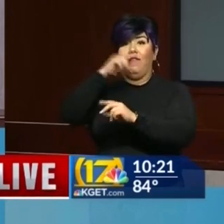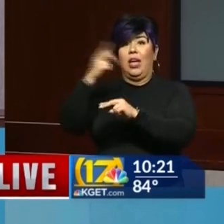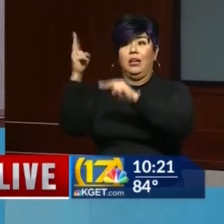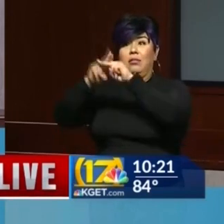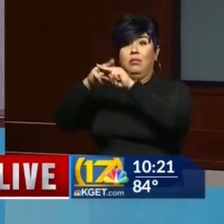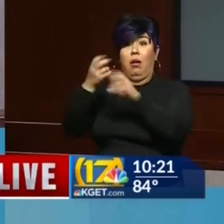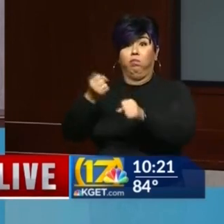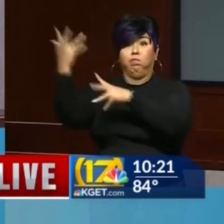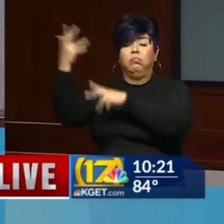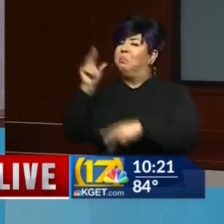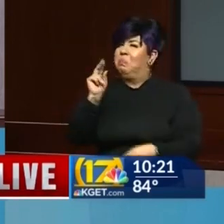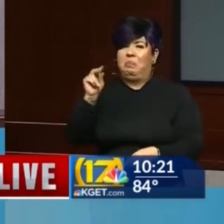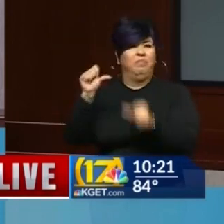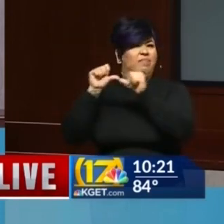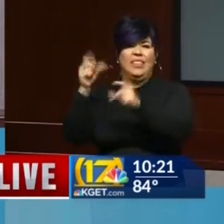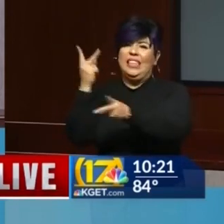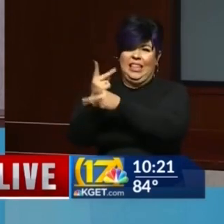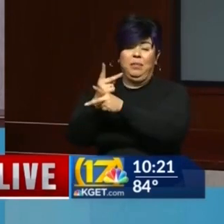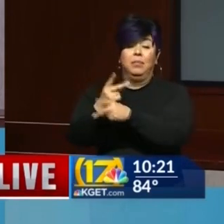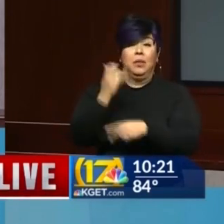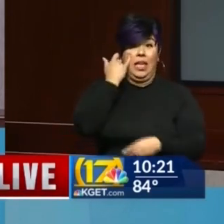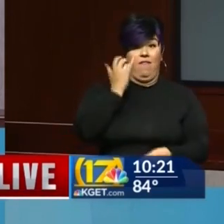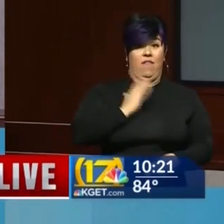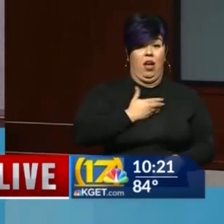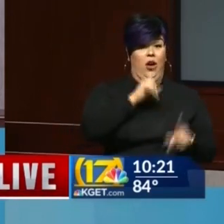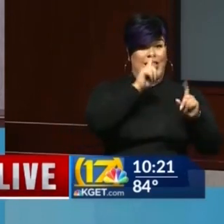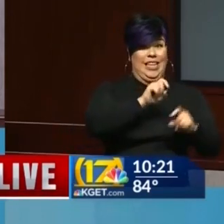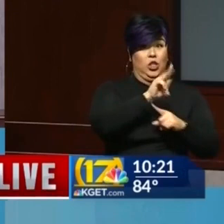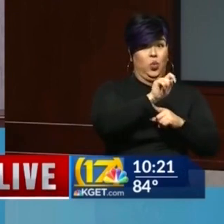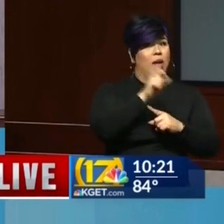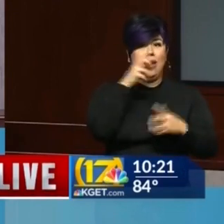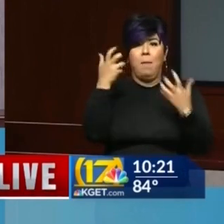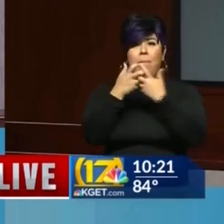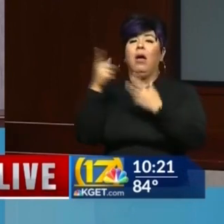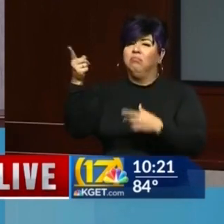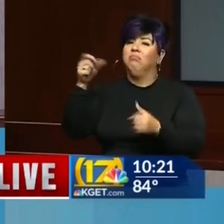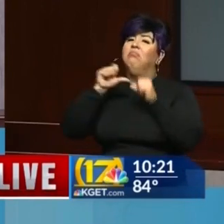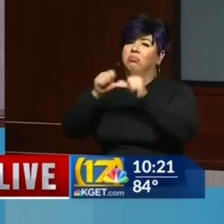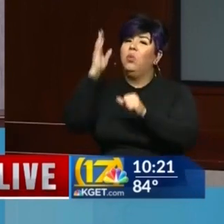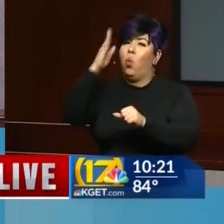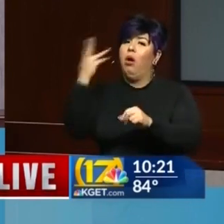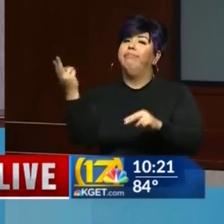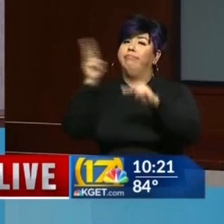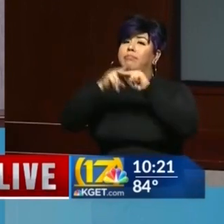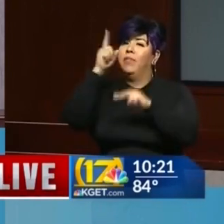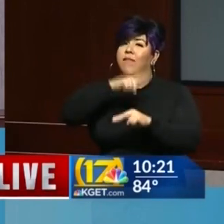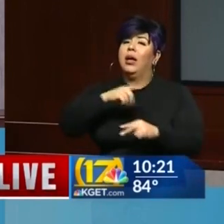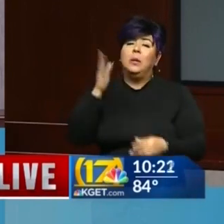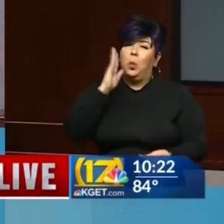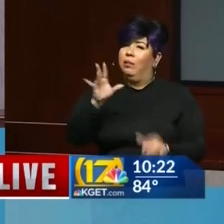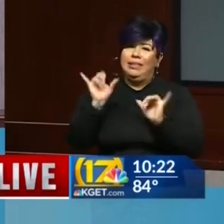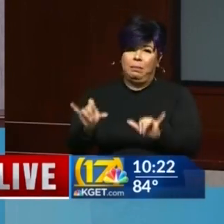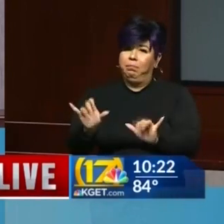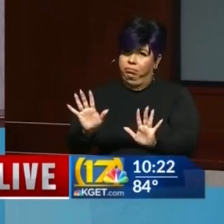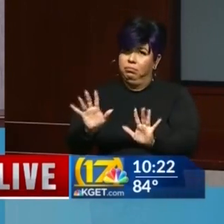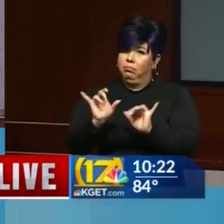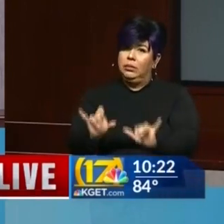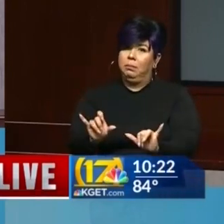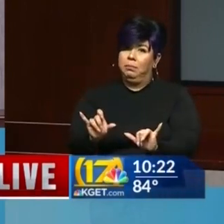NOT CHANGE THE FACT THAT THERE'S STILL AN ADJUSTMENT FOR A CASE RATE BASED ON TESTING VOLUMES THAT ARE OCCURRING WITHIN A COUNTY.